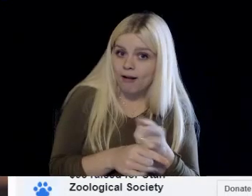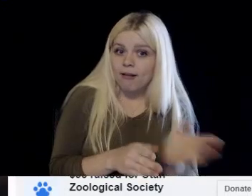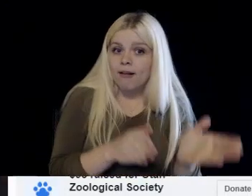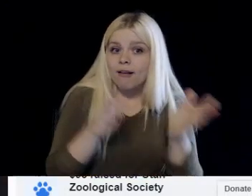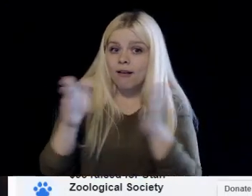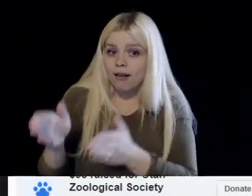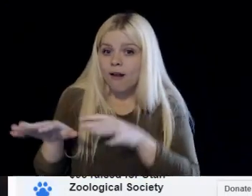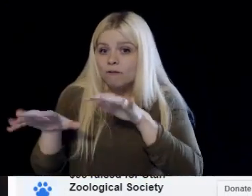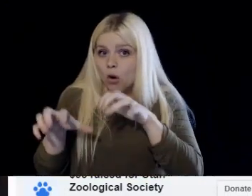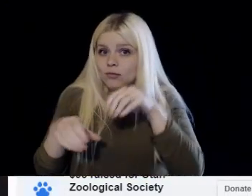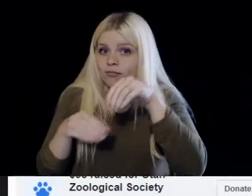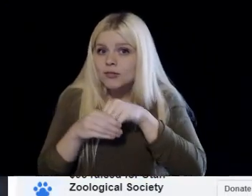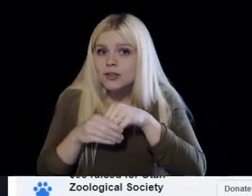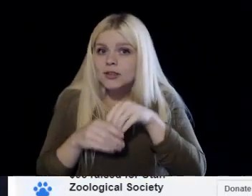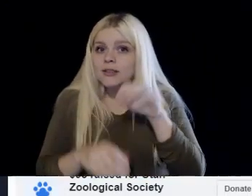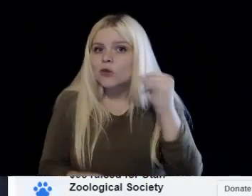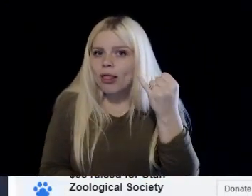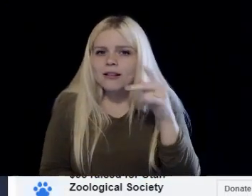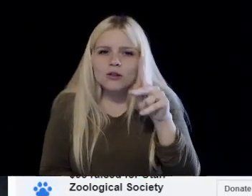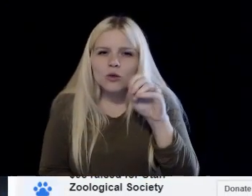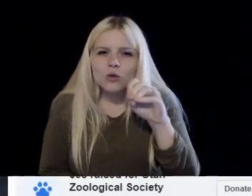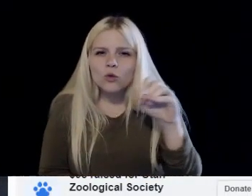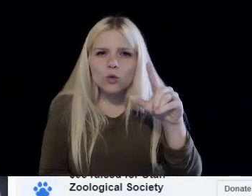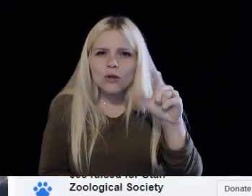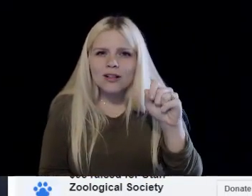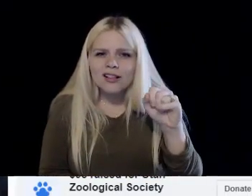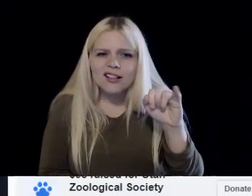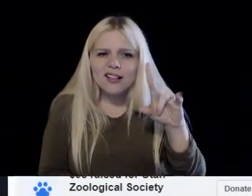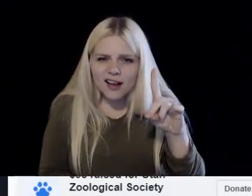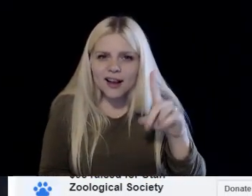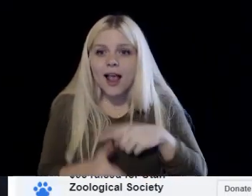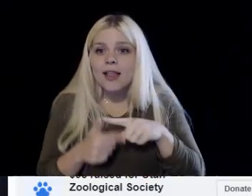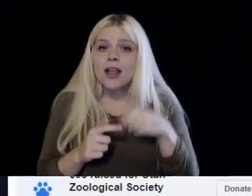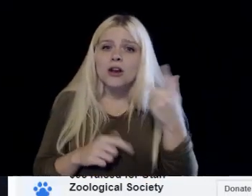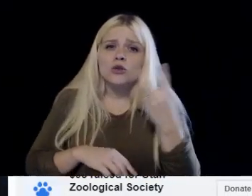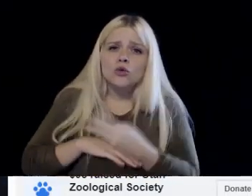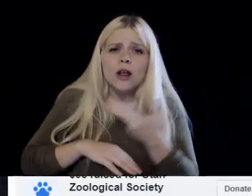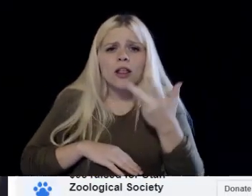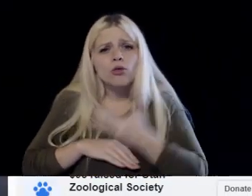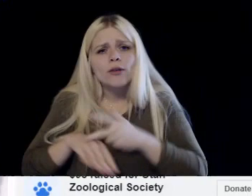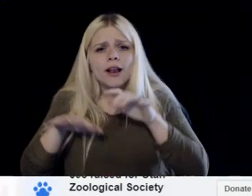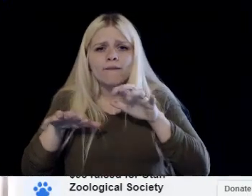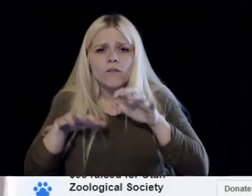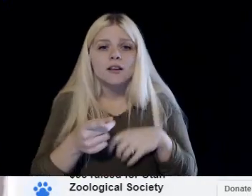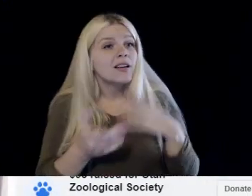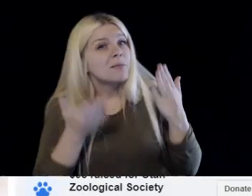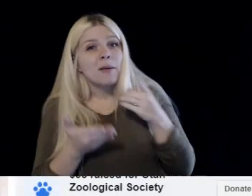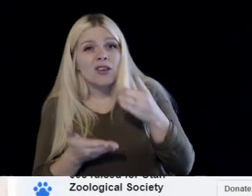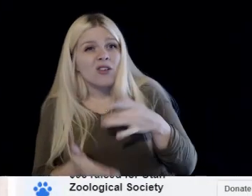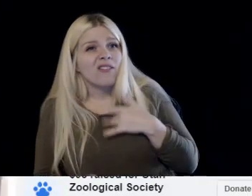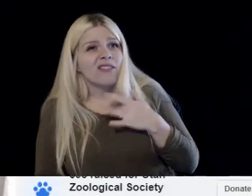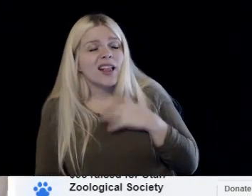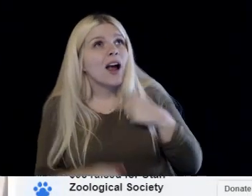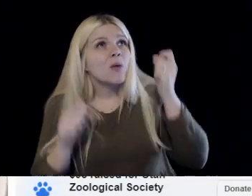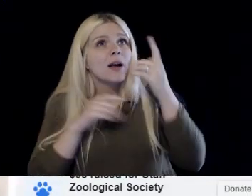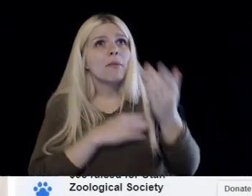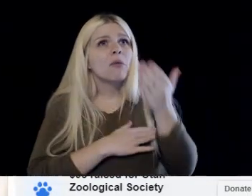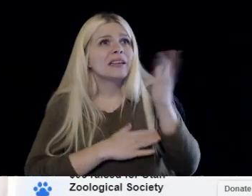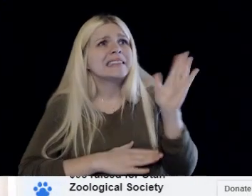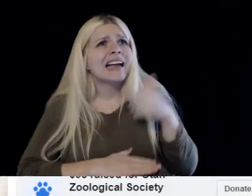And might take a day or two to freeze, and then you've got a great summertime treat . Michelle: Let's say you don't have a day or two. Let's say you wake up in the morning and you want it for the